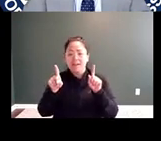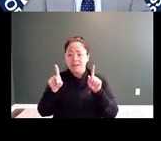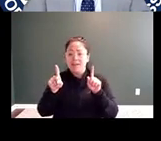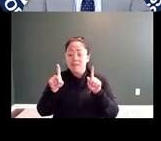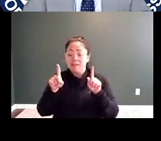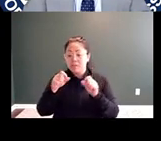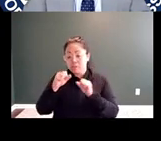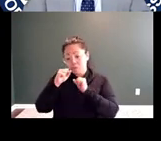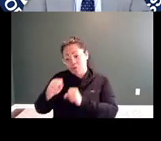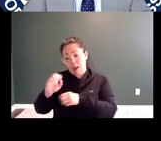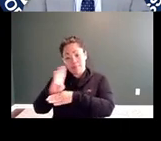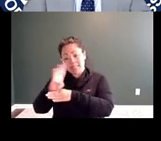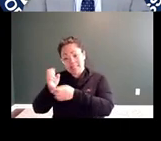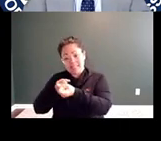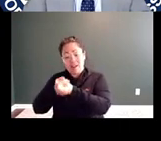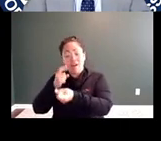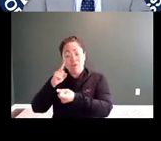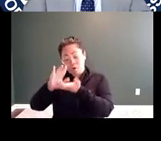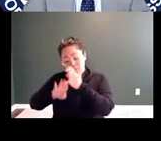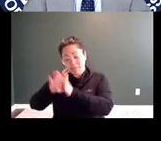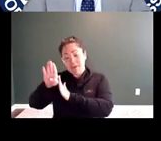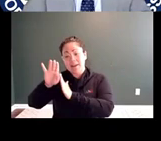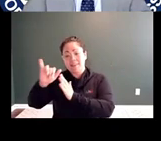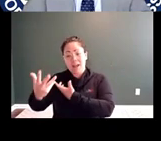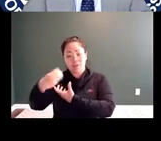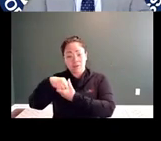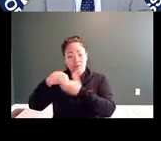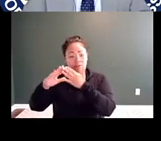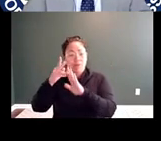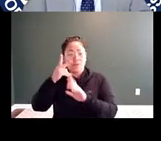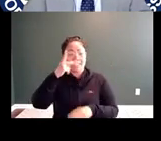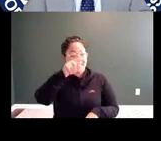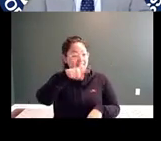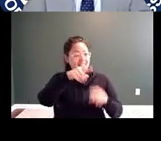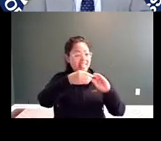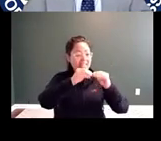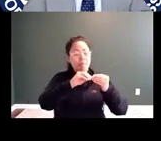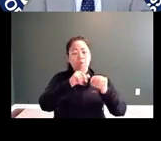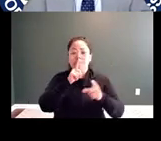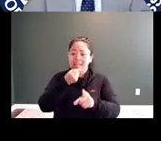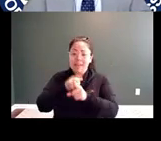for creating this inclusive culture as well. You can see from these numbers, it hugely impacts your workforce,